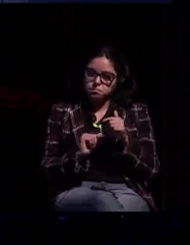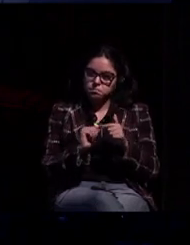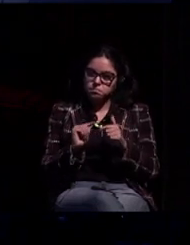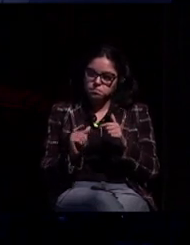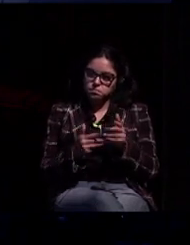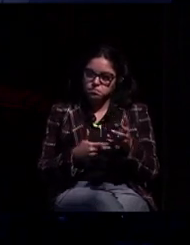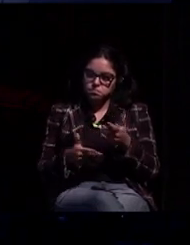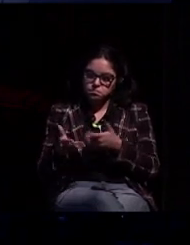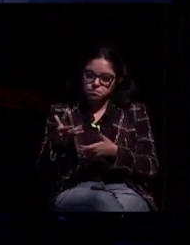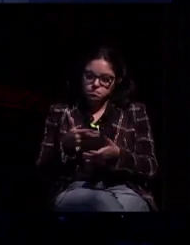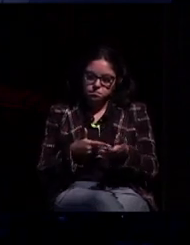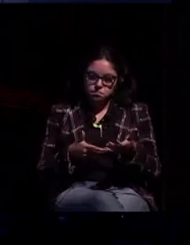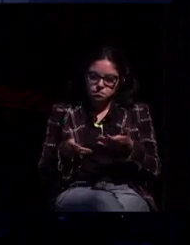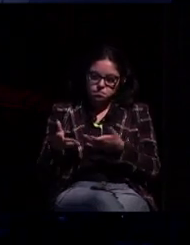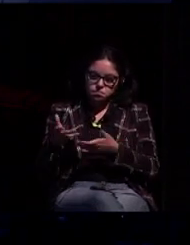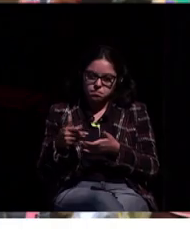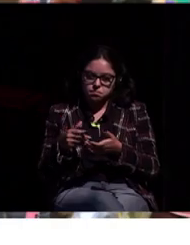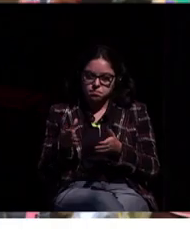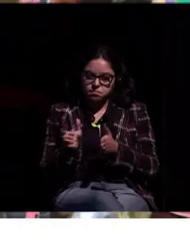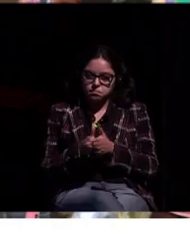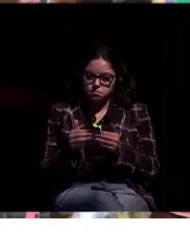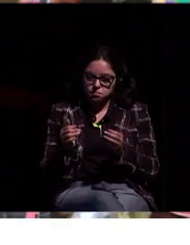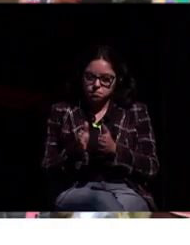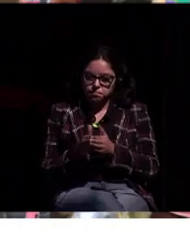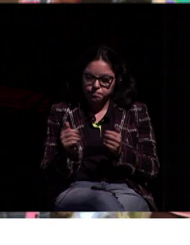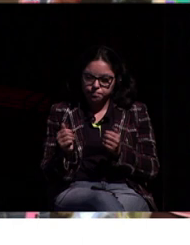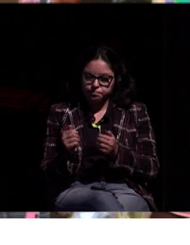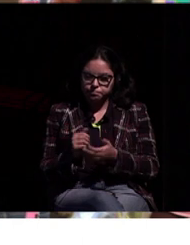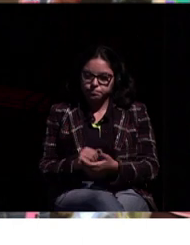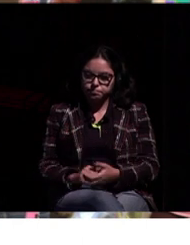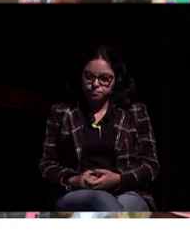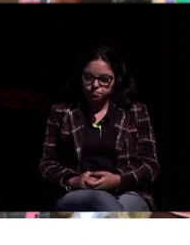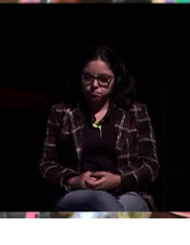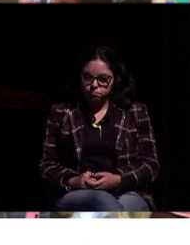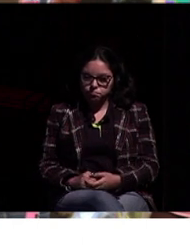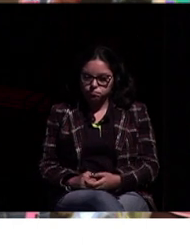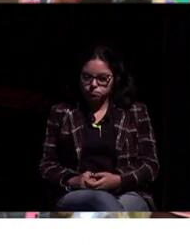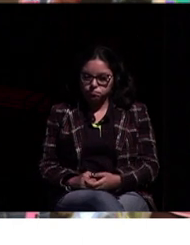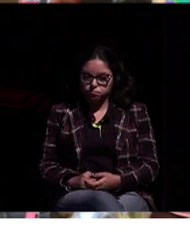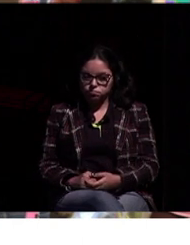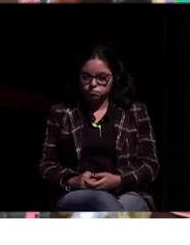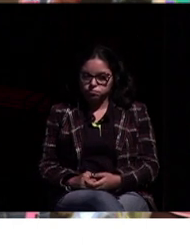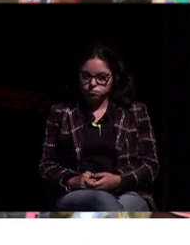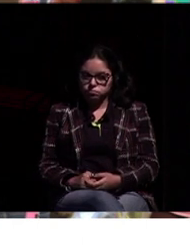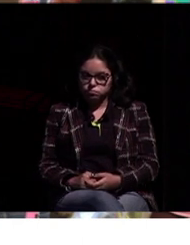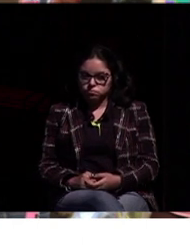that they have brought to us. What does this mean? Is that the only way